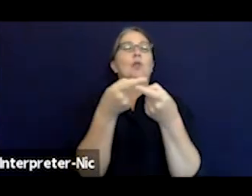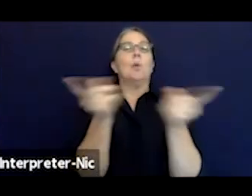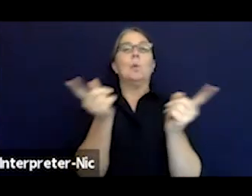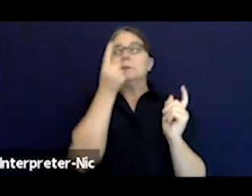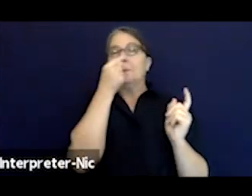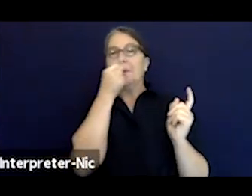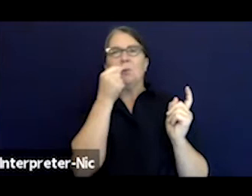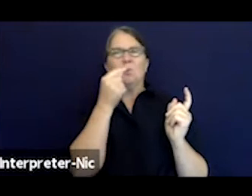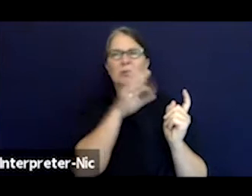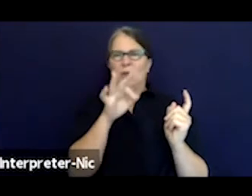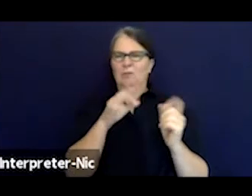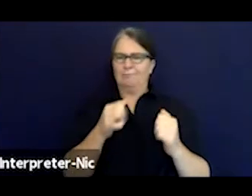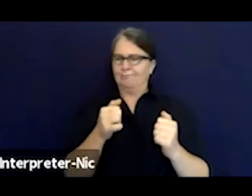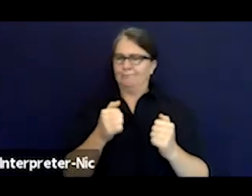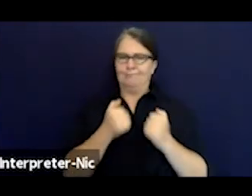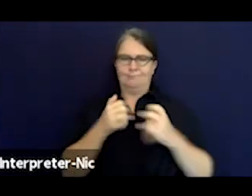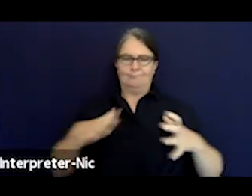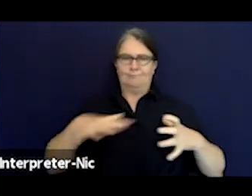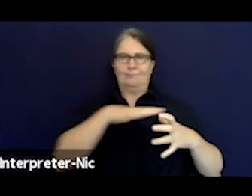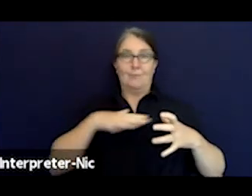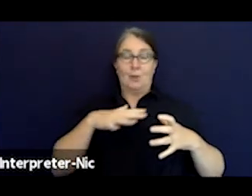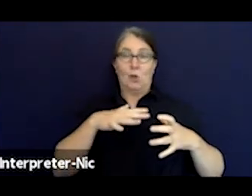and when they make that essential mental mistake, they think,